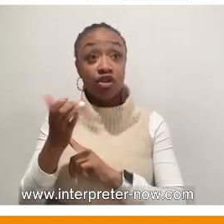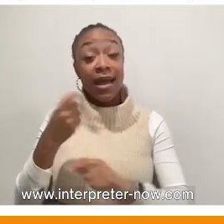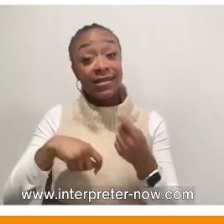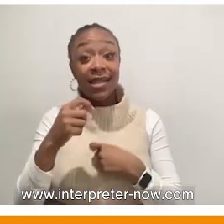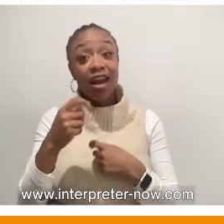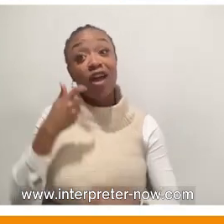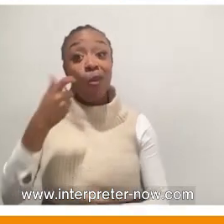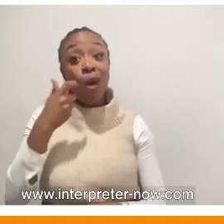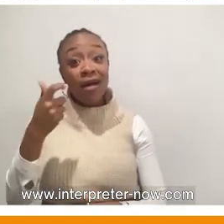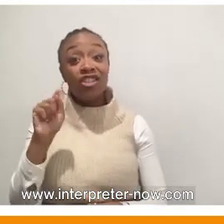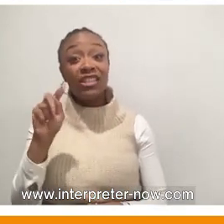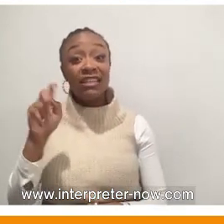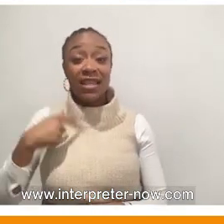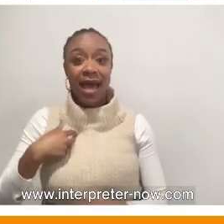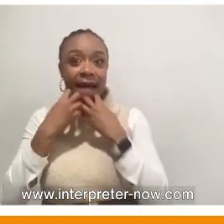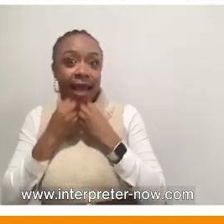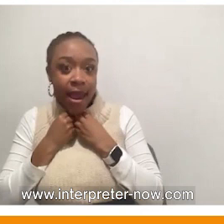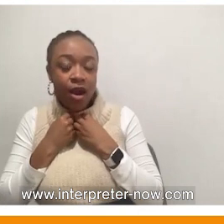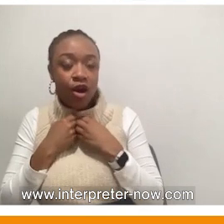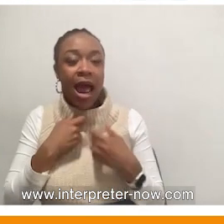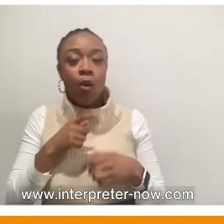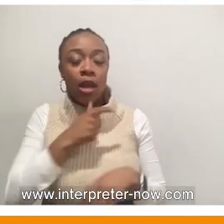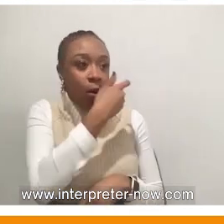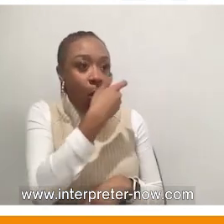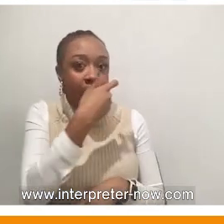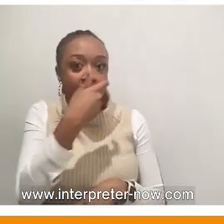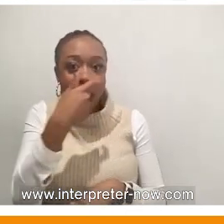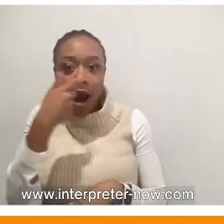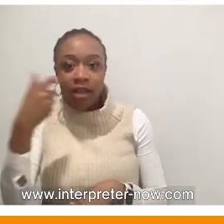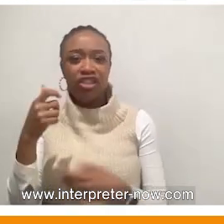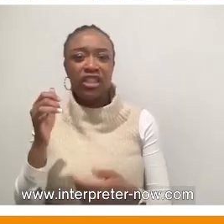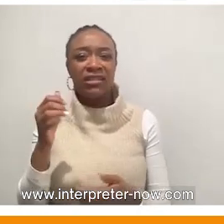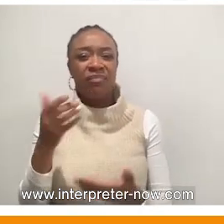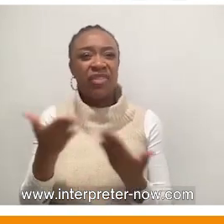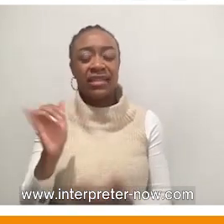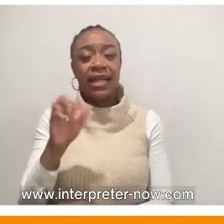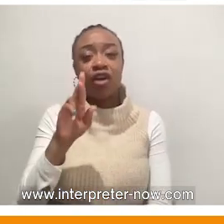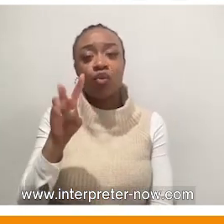Like, instead of watching TV shows that I cared about or was interested in, I would literally binge-watch shows like Riverdale.